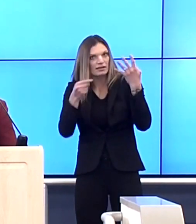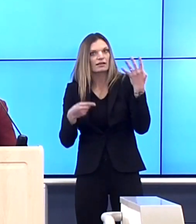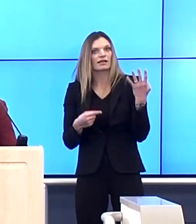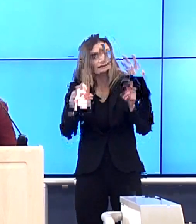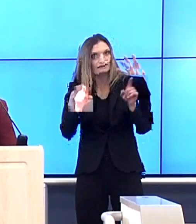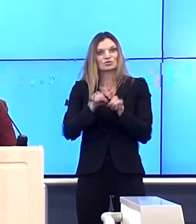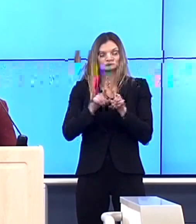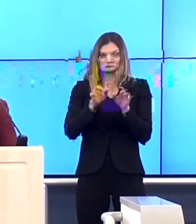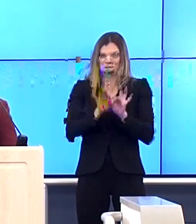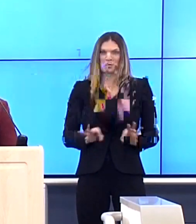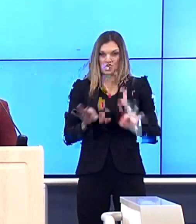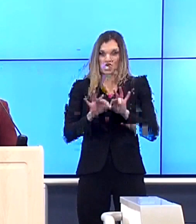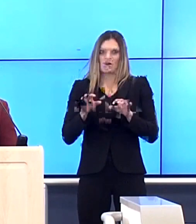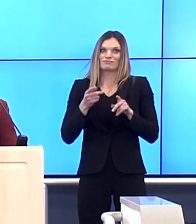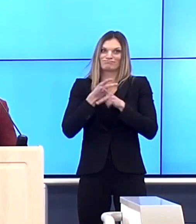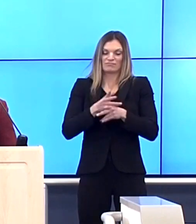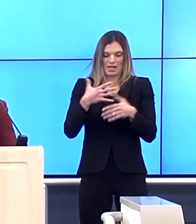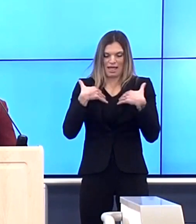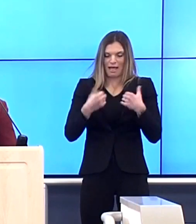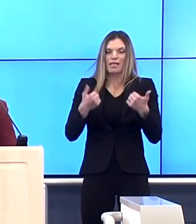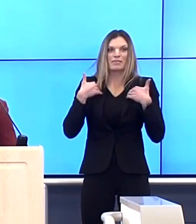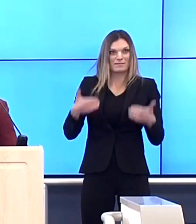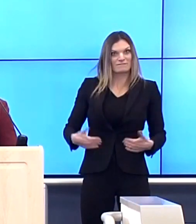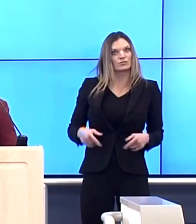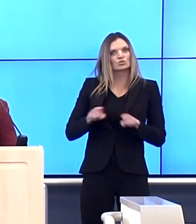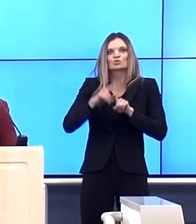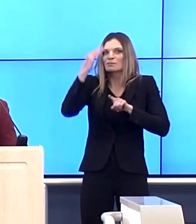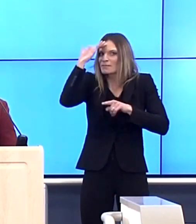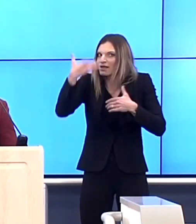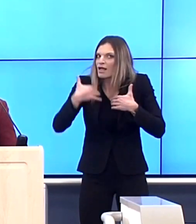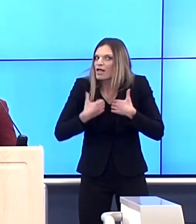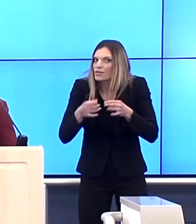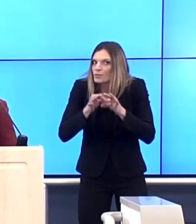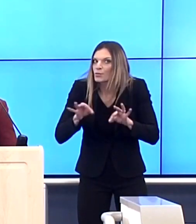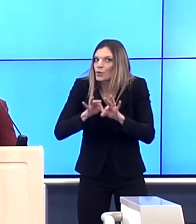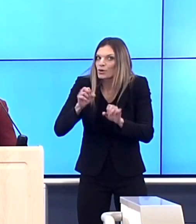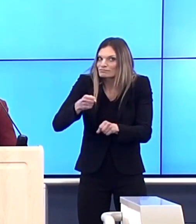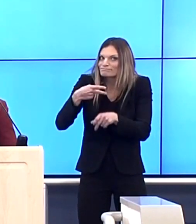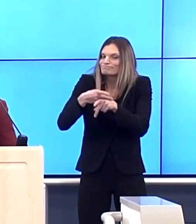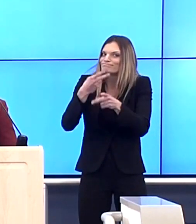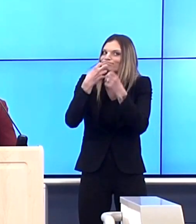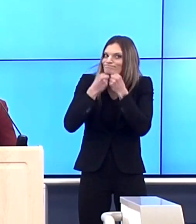YOUR FLU SHOT, AND PLEASE, TAKE O YOUR PHYSICAL AND YOUR O YOUR PHYSICAL AND YOUR MENTAL HEALTH. MENTAL HEALTH. THIS PANDEMIC WILL END AND IF WE